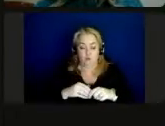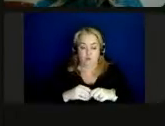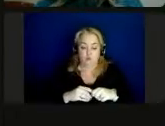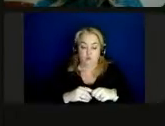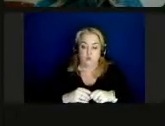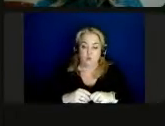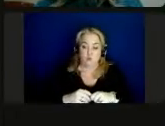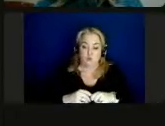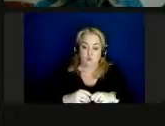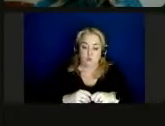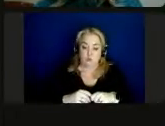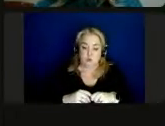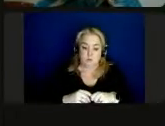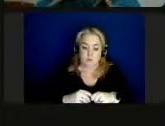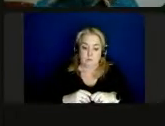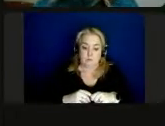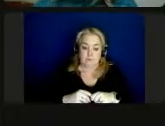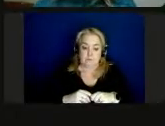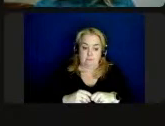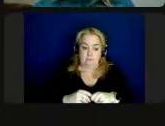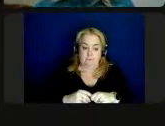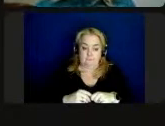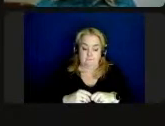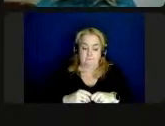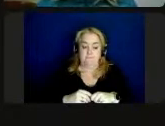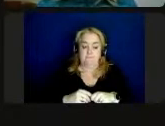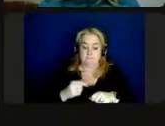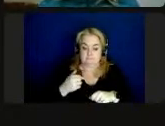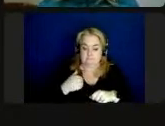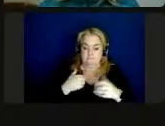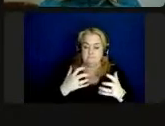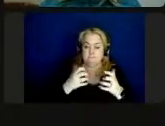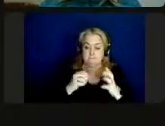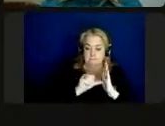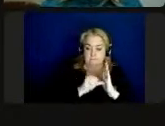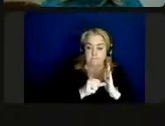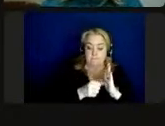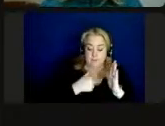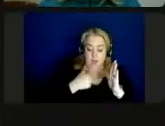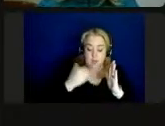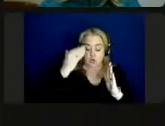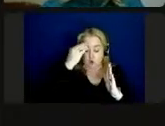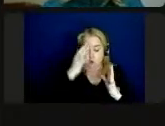KIND OF TAX.